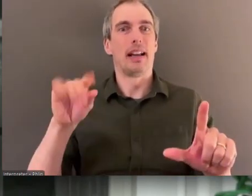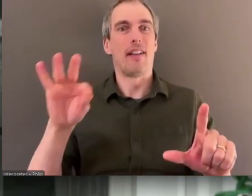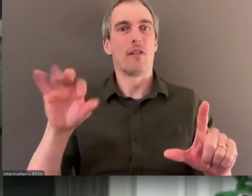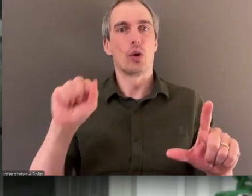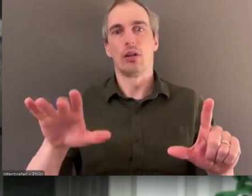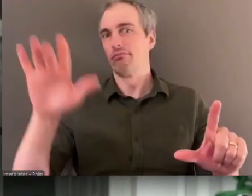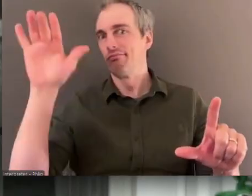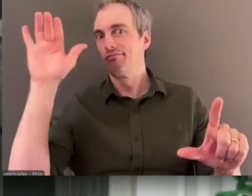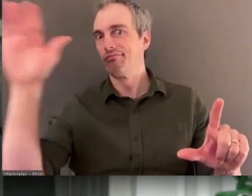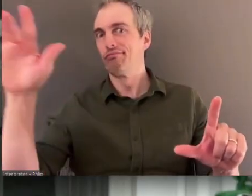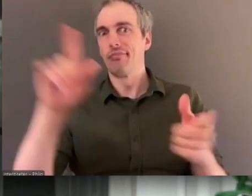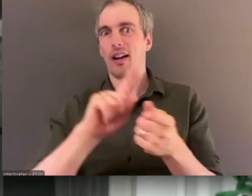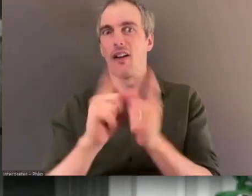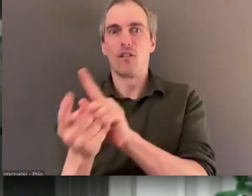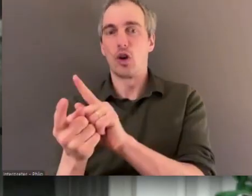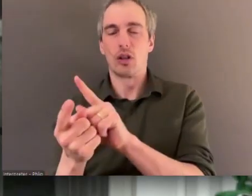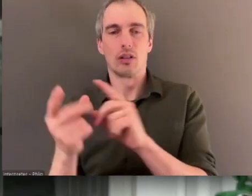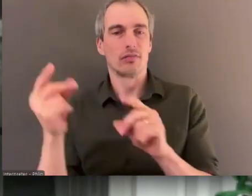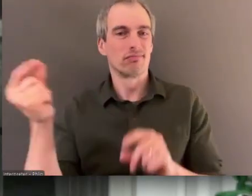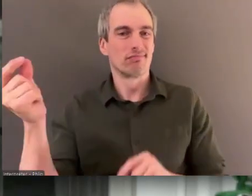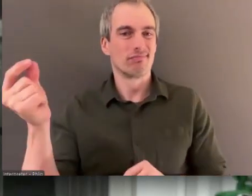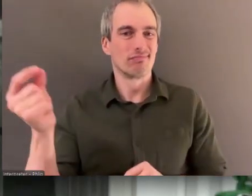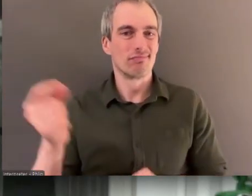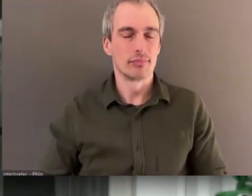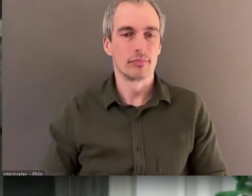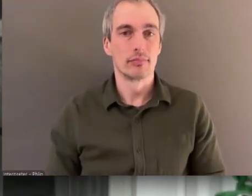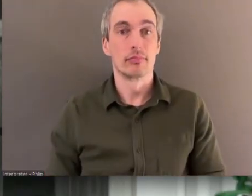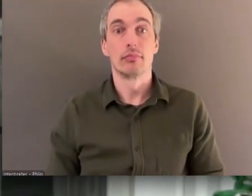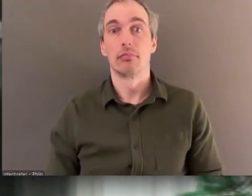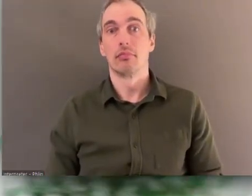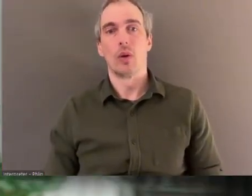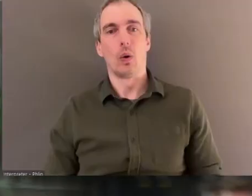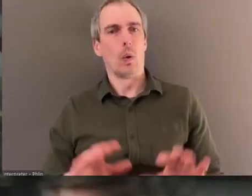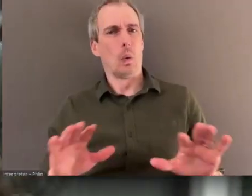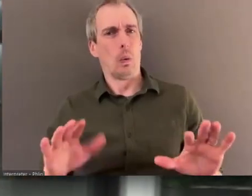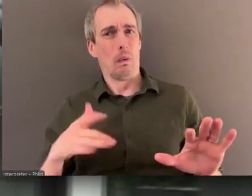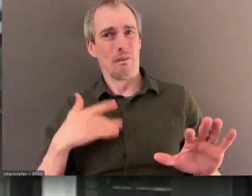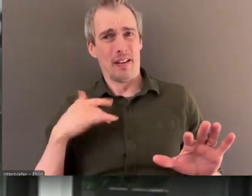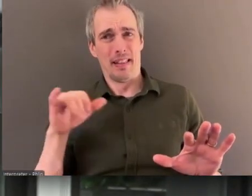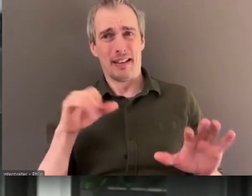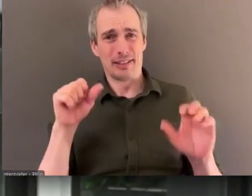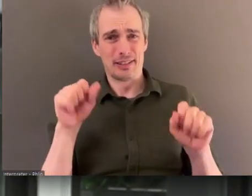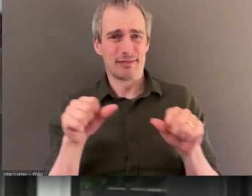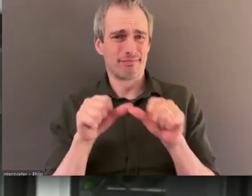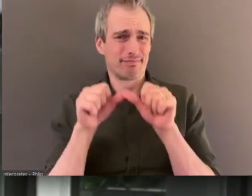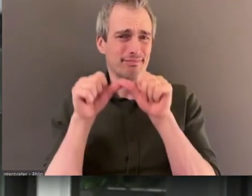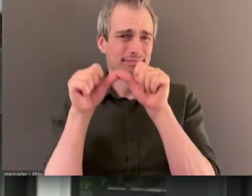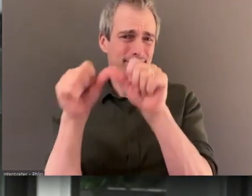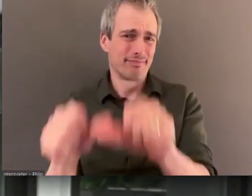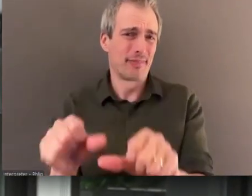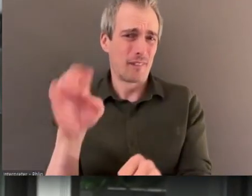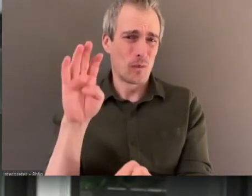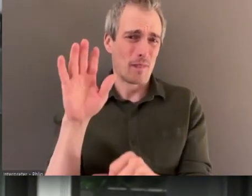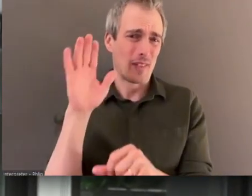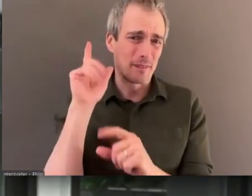I feel like we could continue Q&A for another 45 minutes, because there's so much good stuff to dig into here.